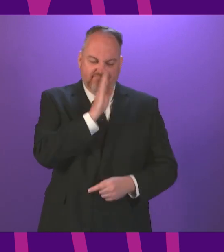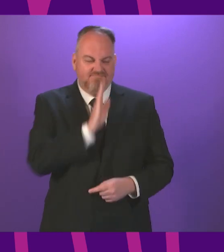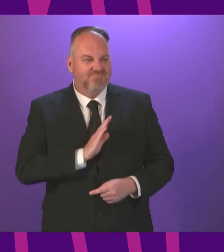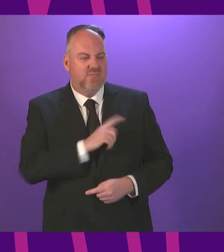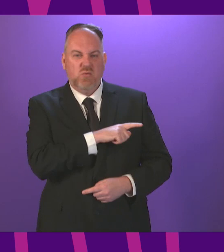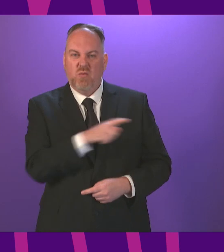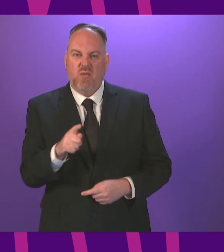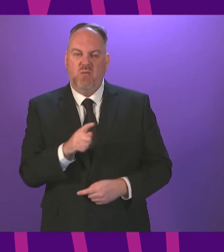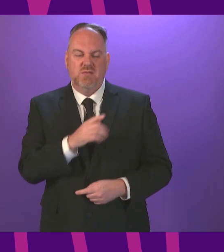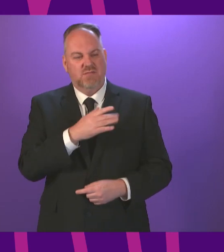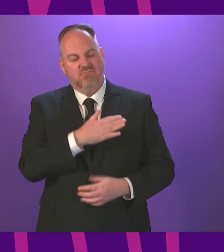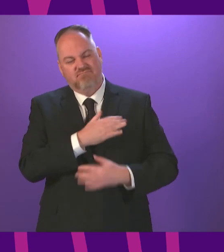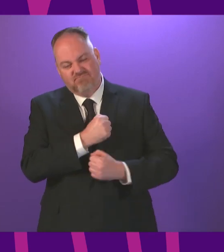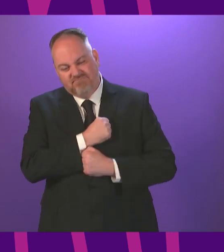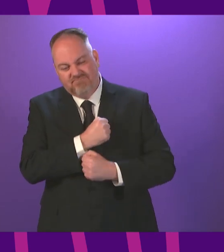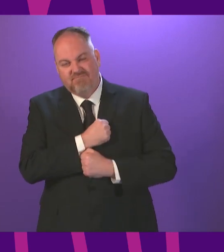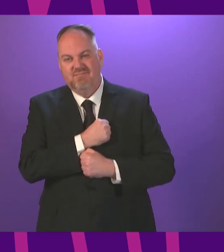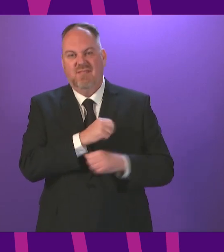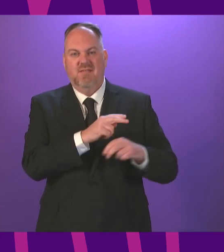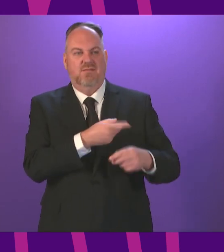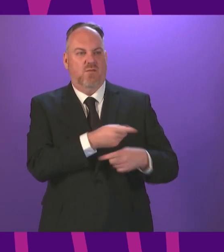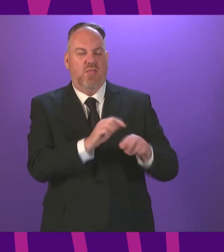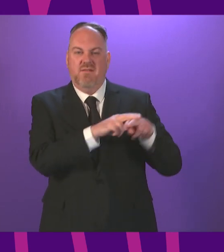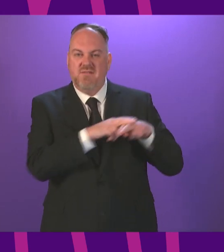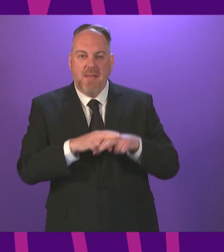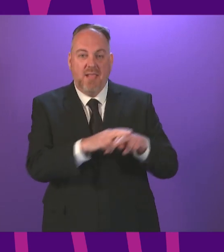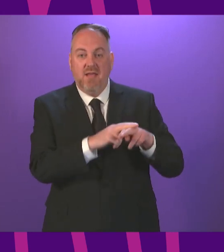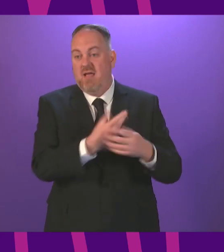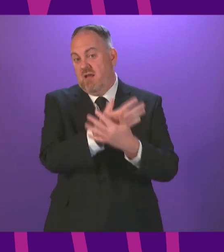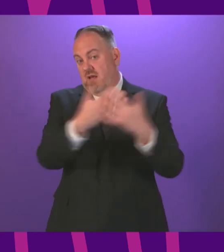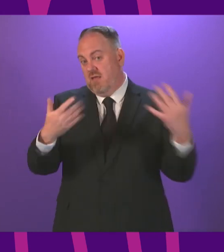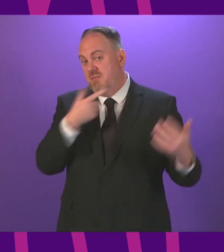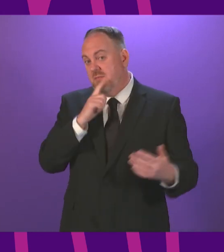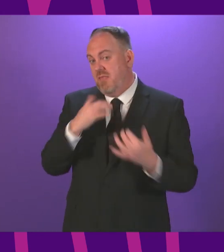passing—not just his family, but people right across the country and beyond—and I extend